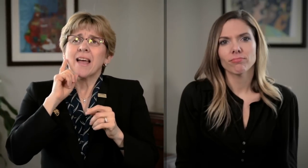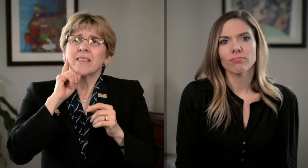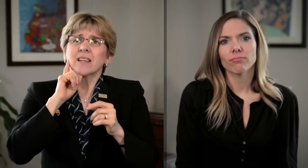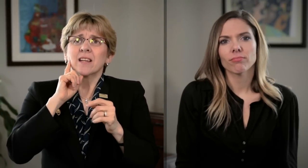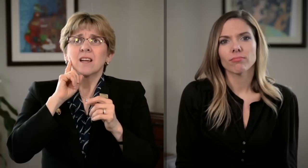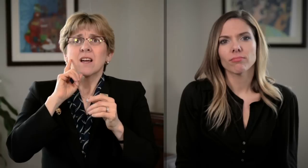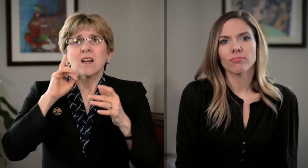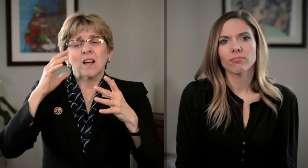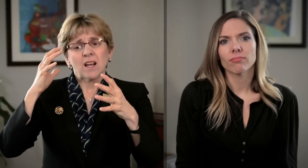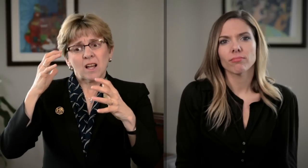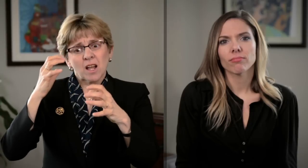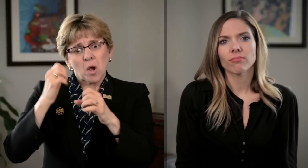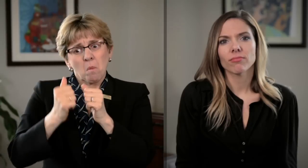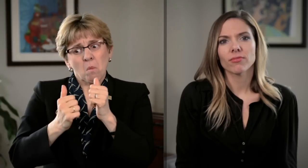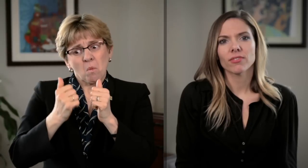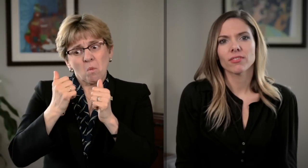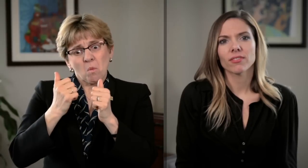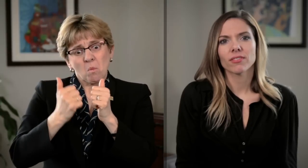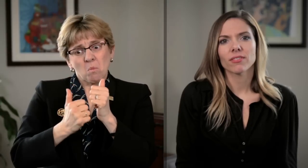I think...